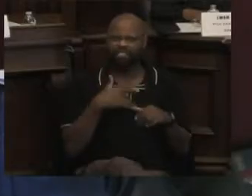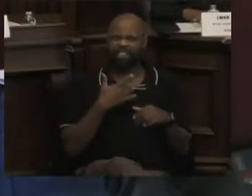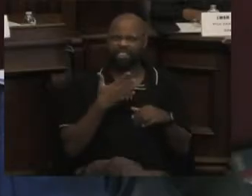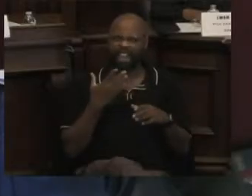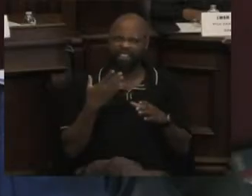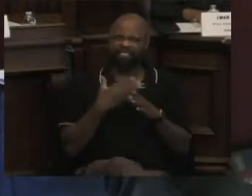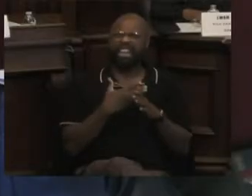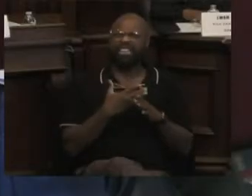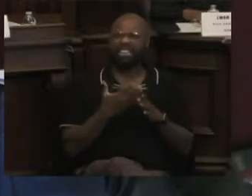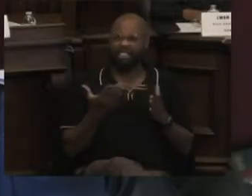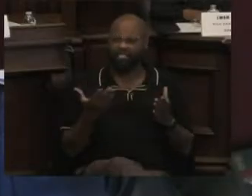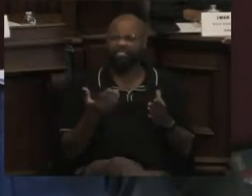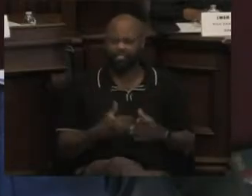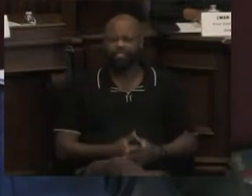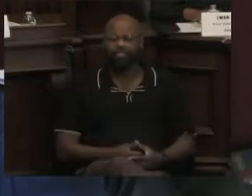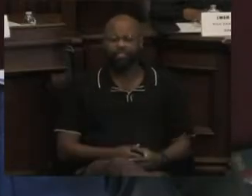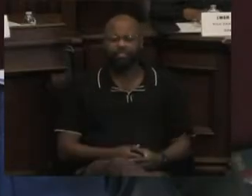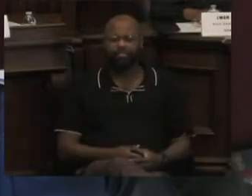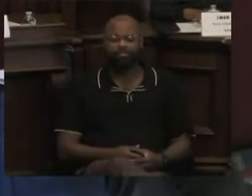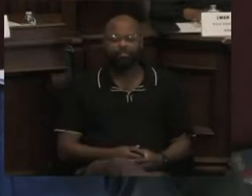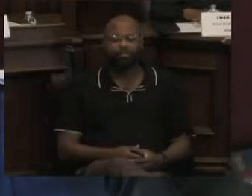department is using. In what